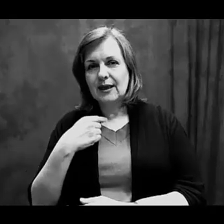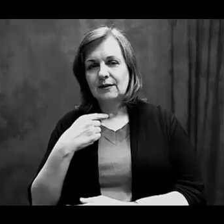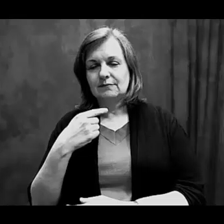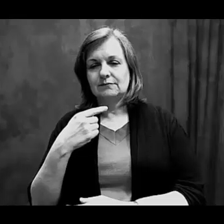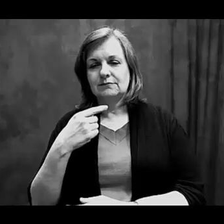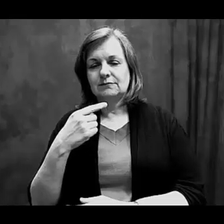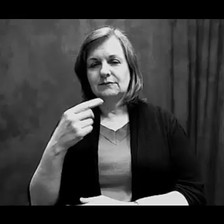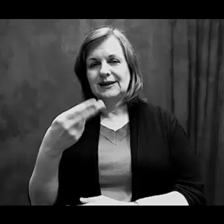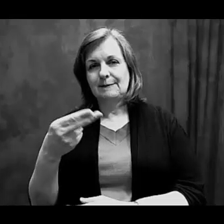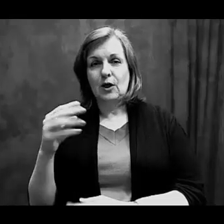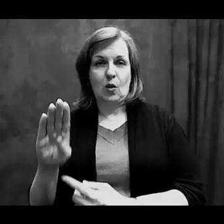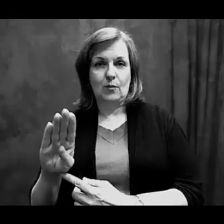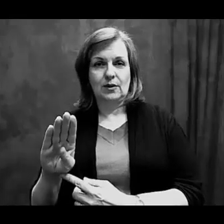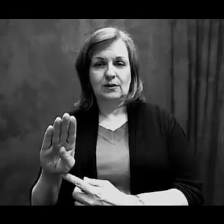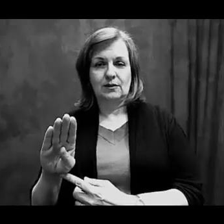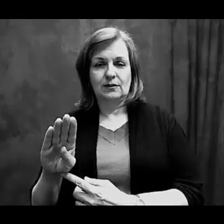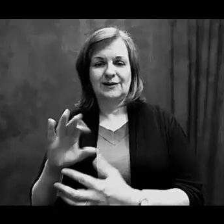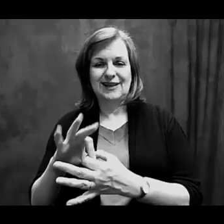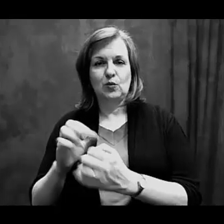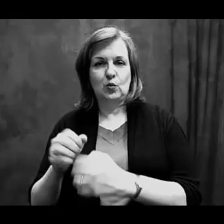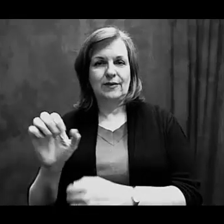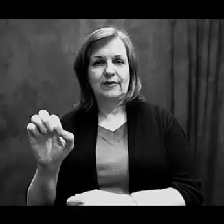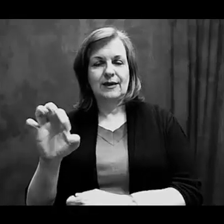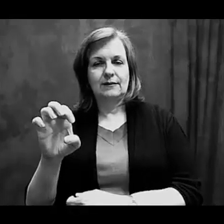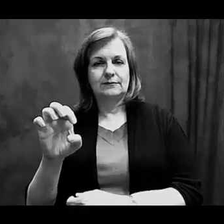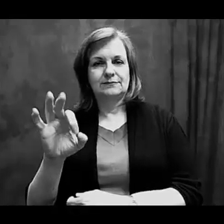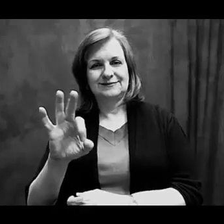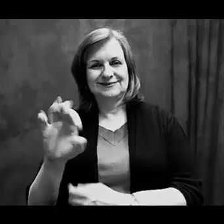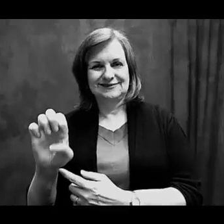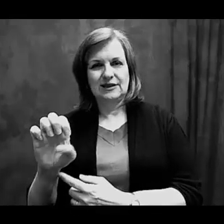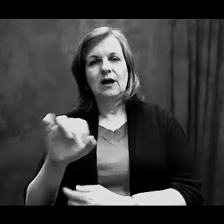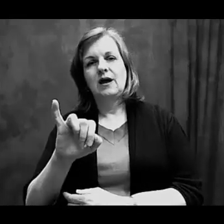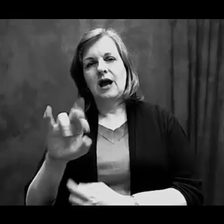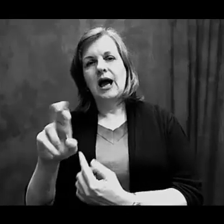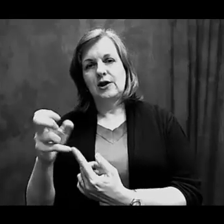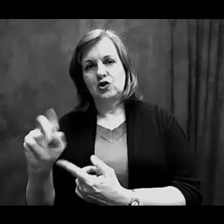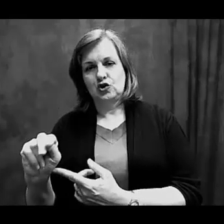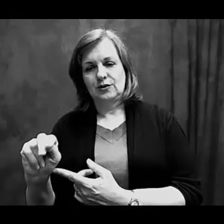most vertebrates and many of the invertebrates though have this red